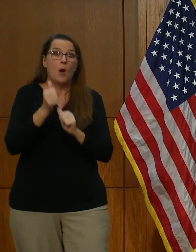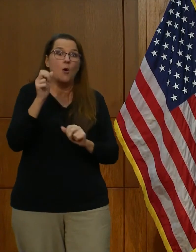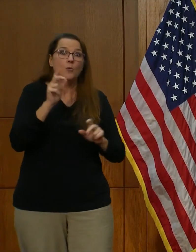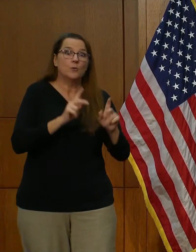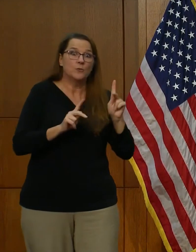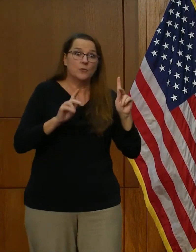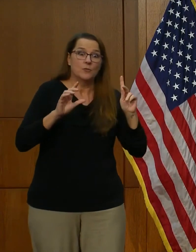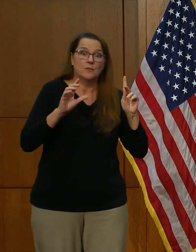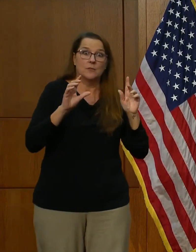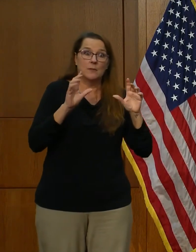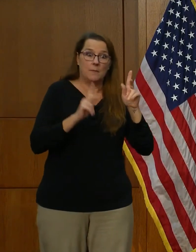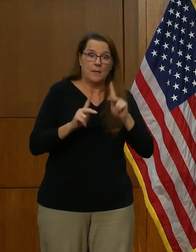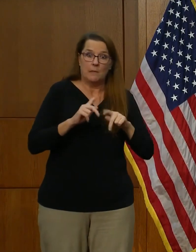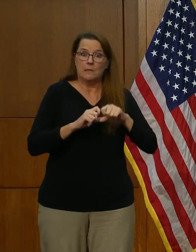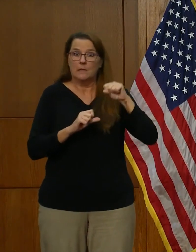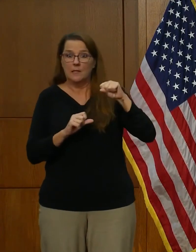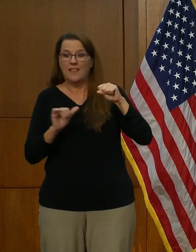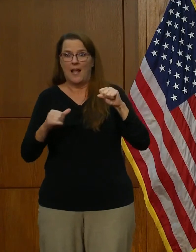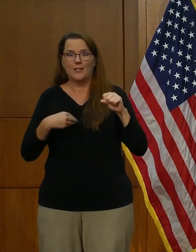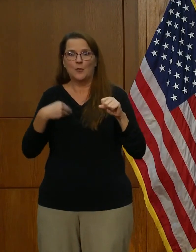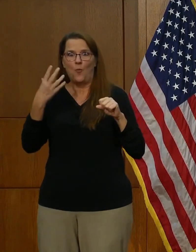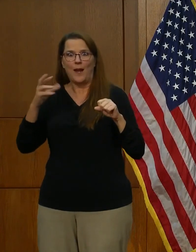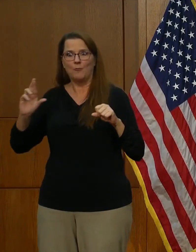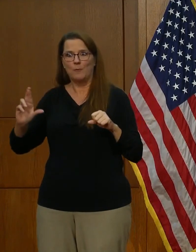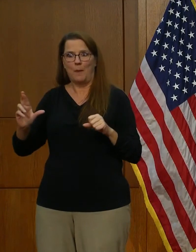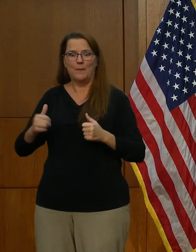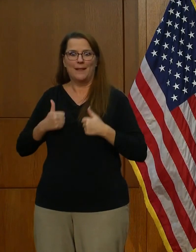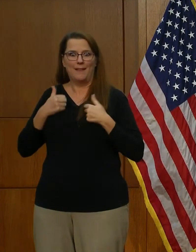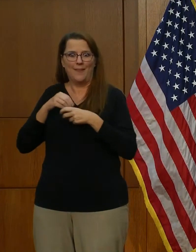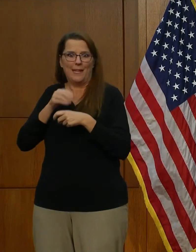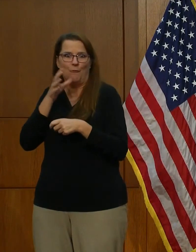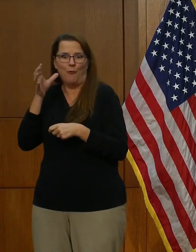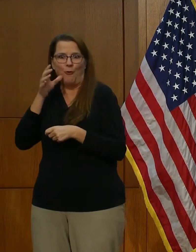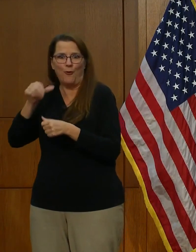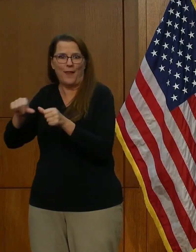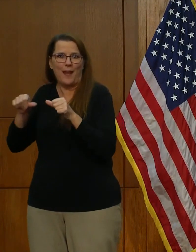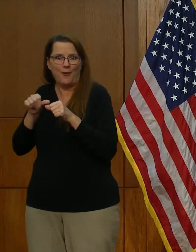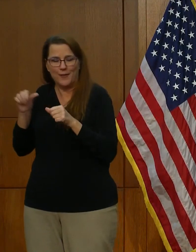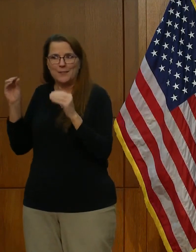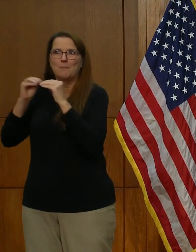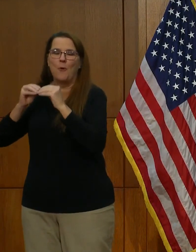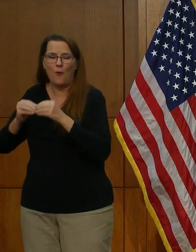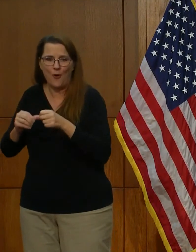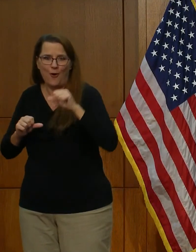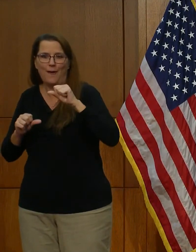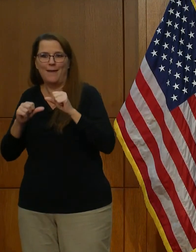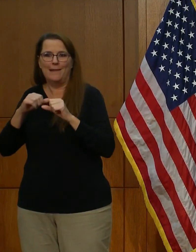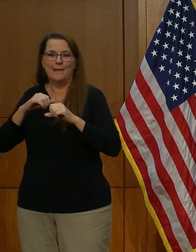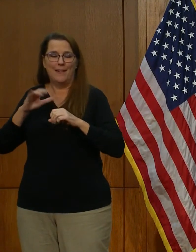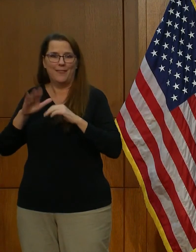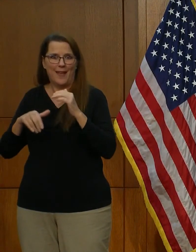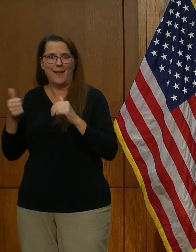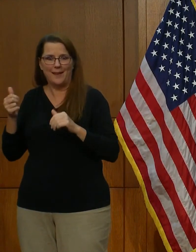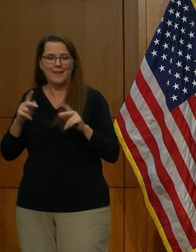DROP IN THAT POPULATION, AND WHERE WE SEE THE MOST HESITANCY IS ACTUALLY IN WHITE